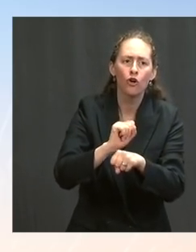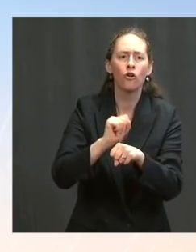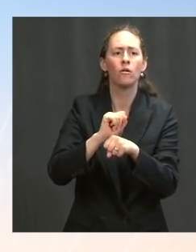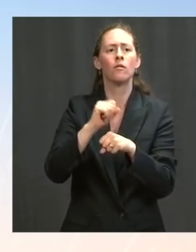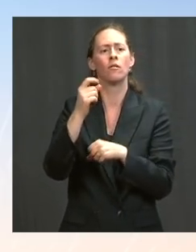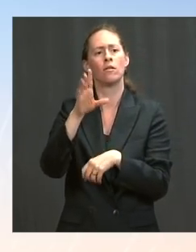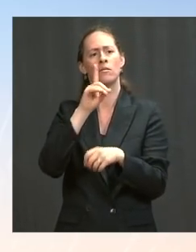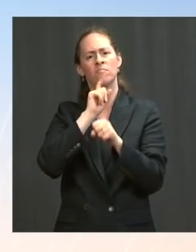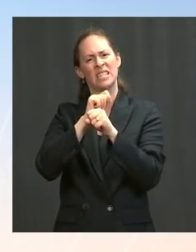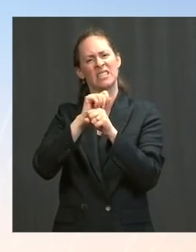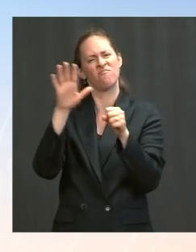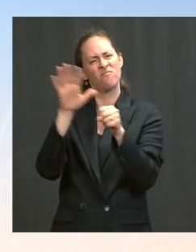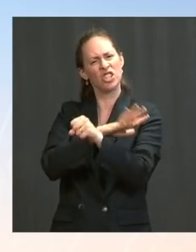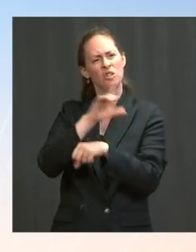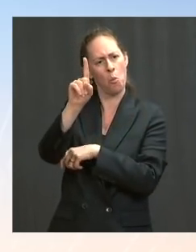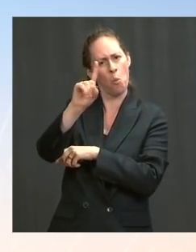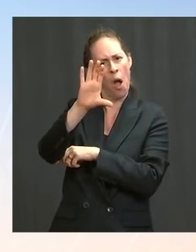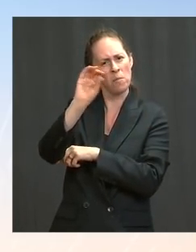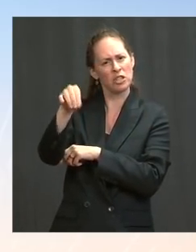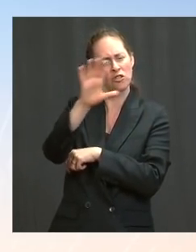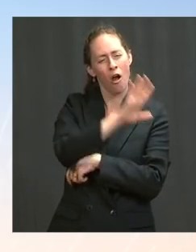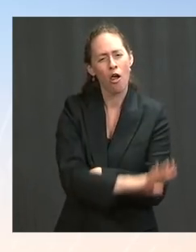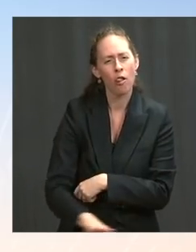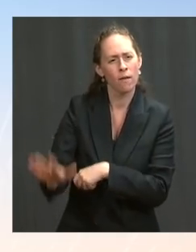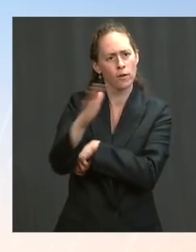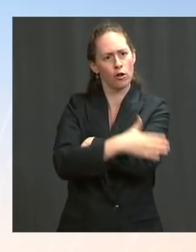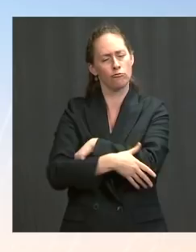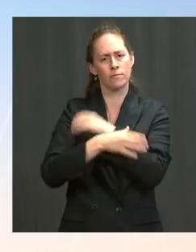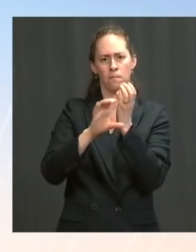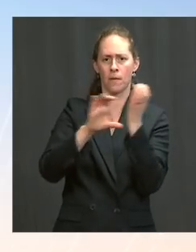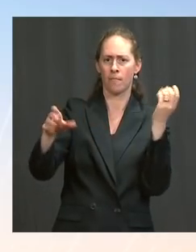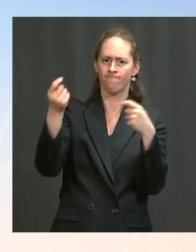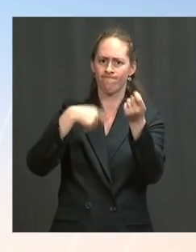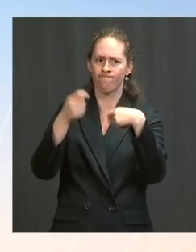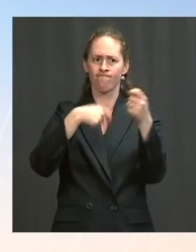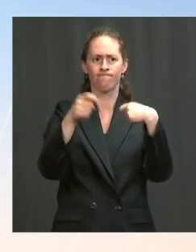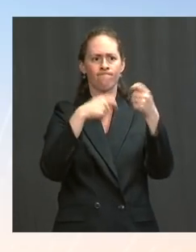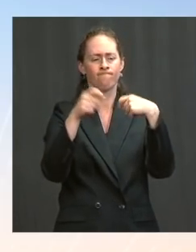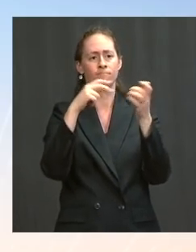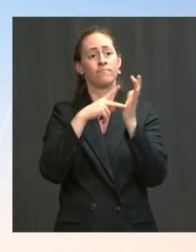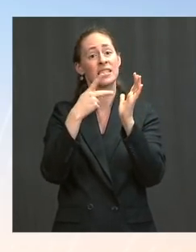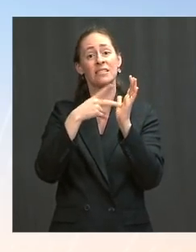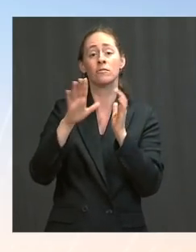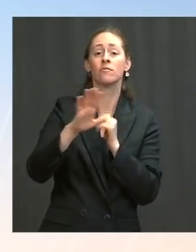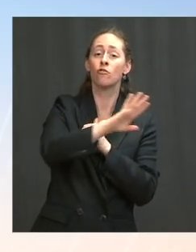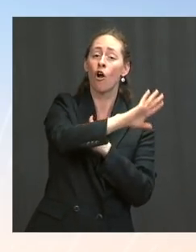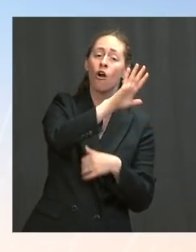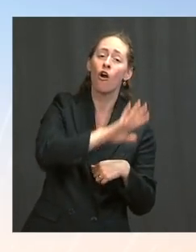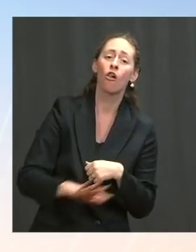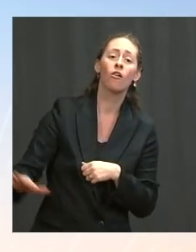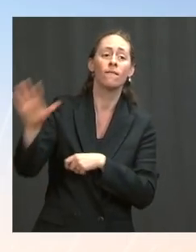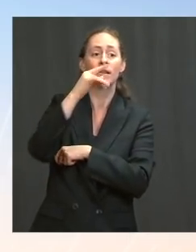so that every single American child at home or in school can turn on the faucet and drink clean water. And right now, as you may or may not know,